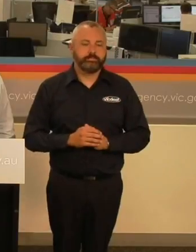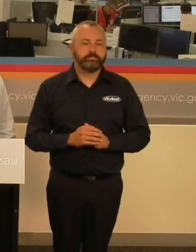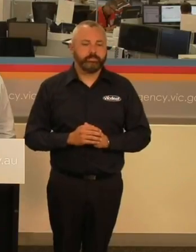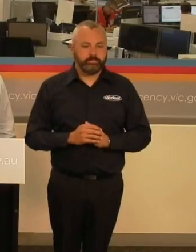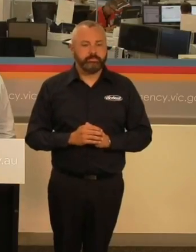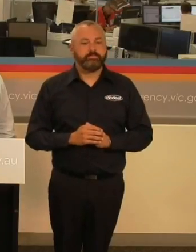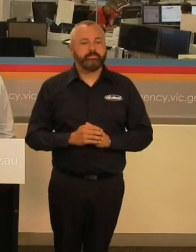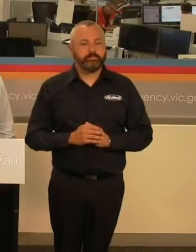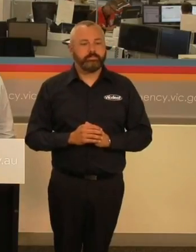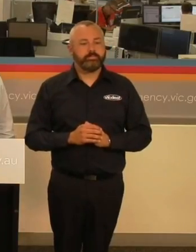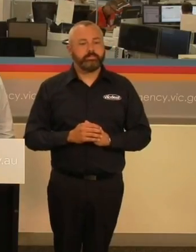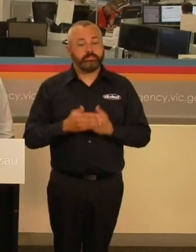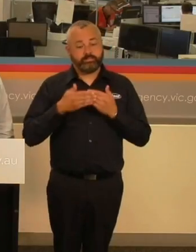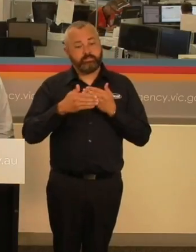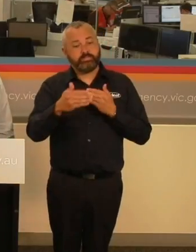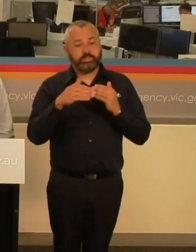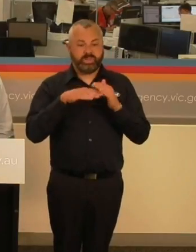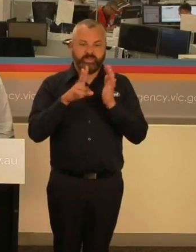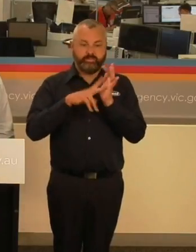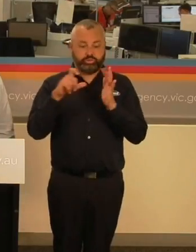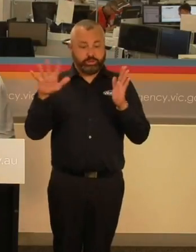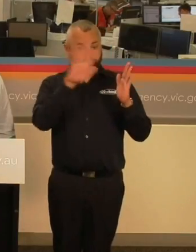rest of Victoria in Southern Victoria that change will so they come through